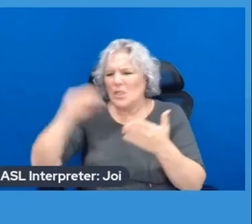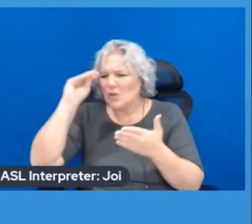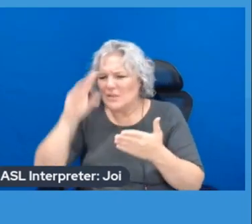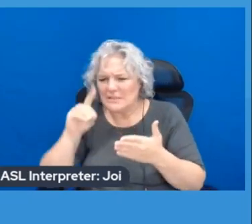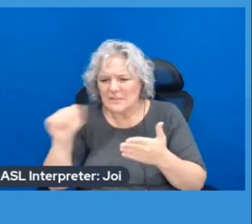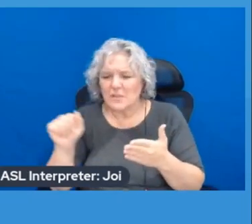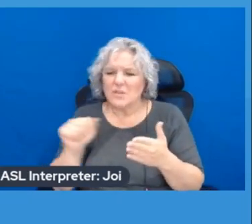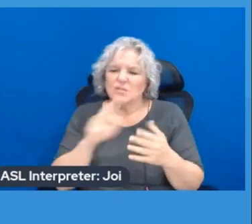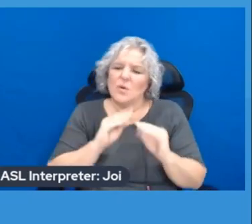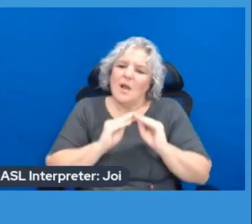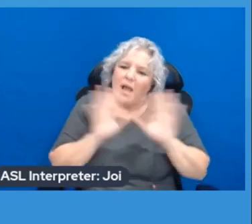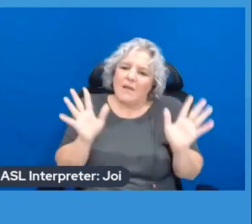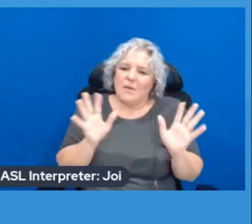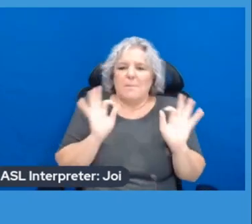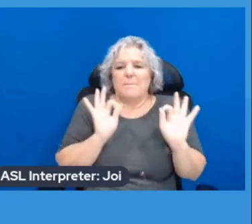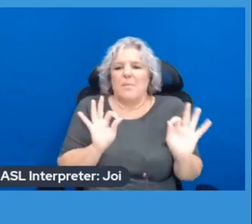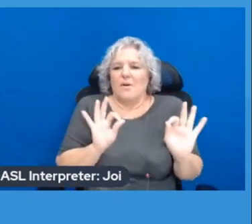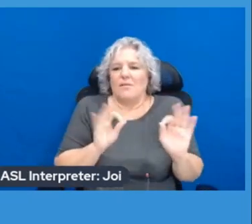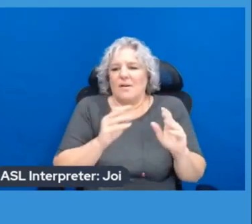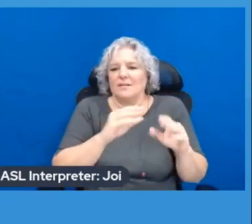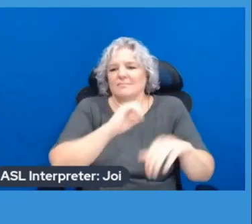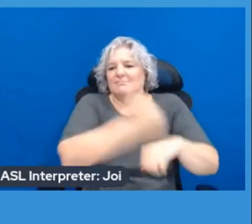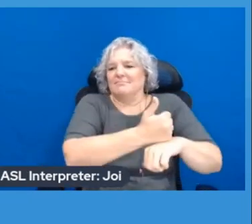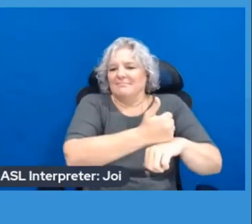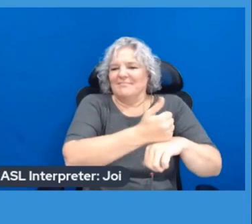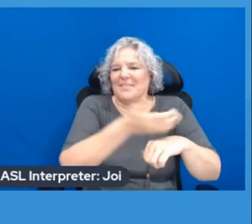of the first TA Centers to support disabilities.